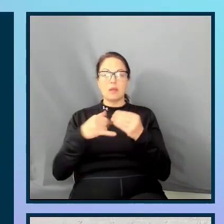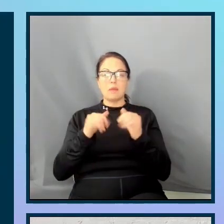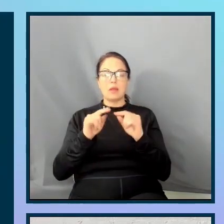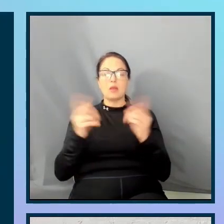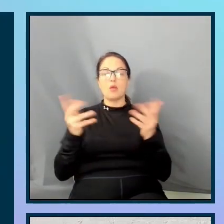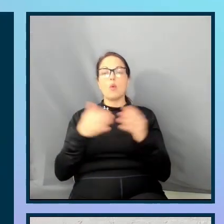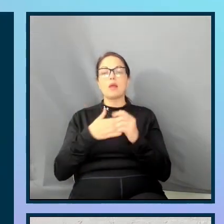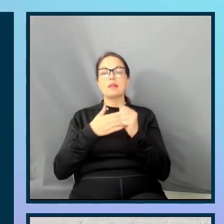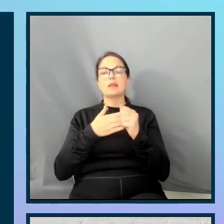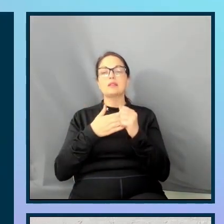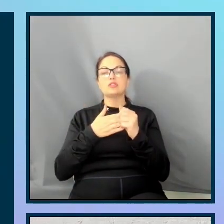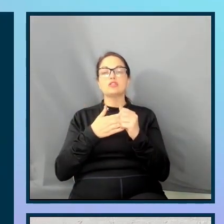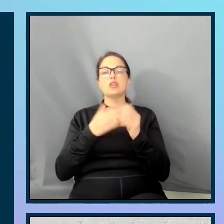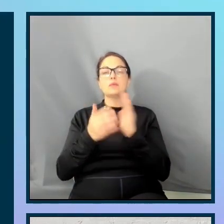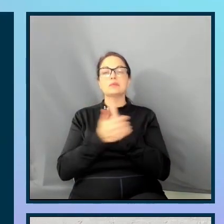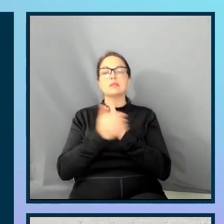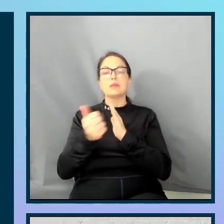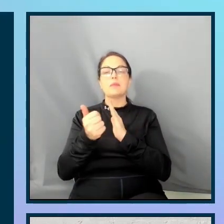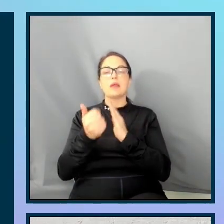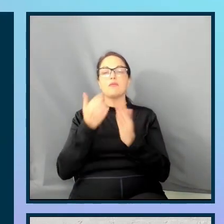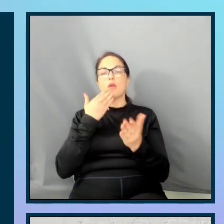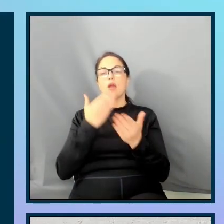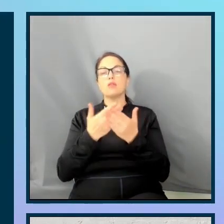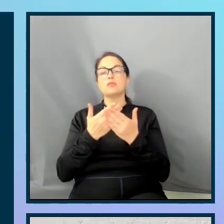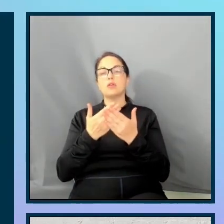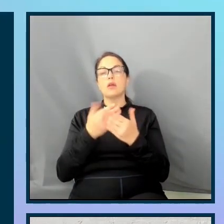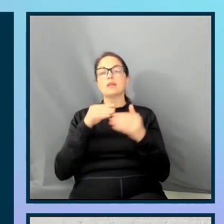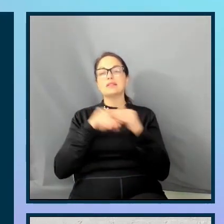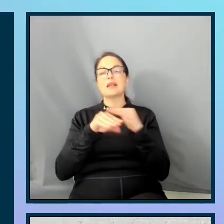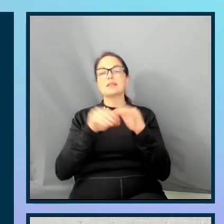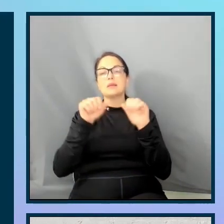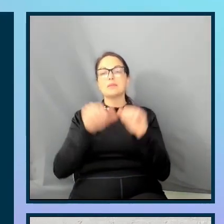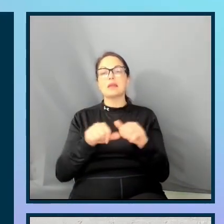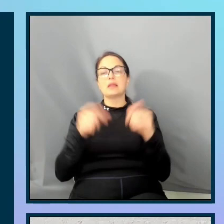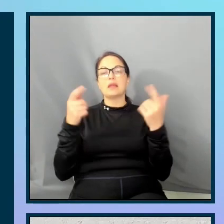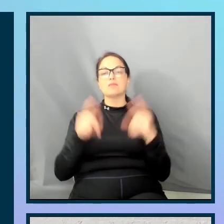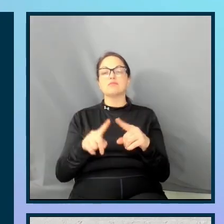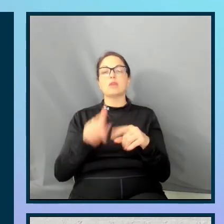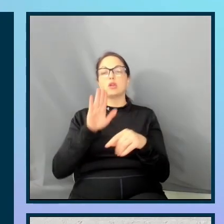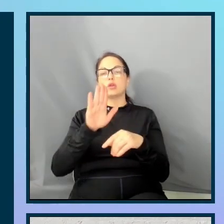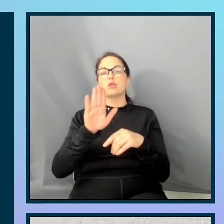make for a great accessibility evangelist. Put your thoughts in the chat.